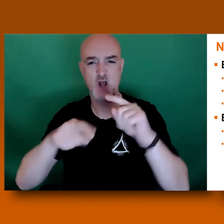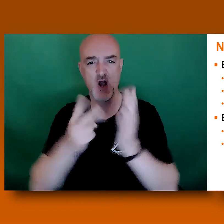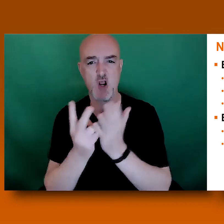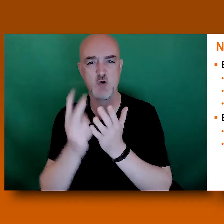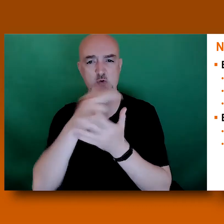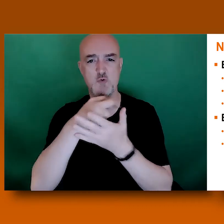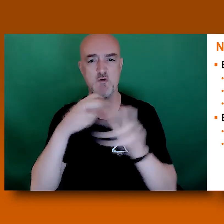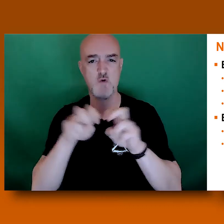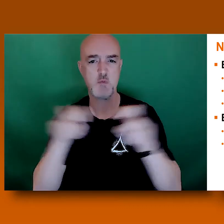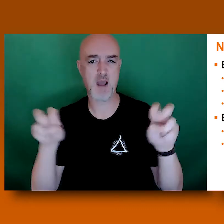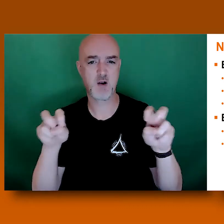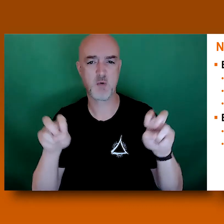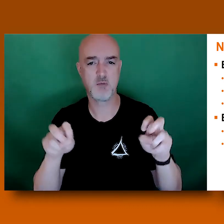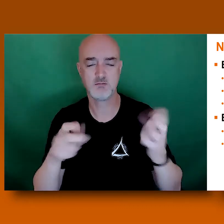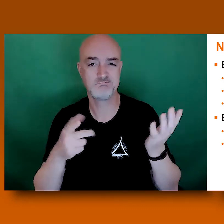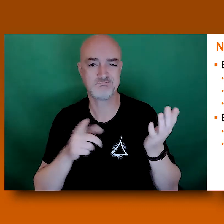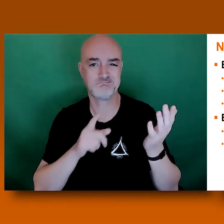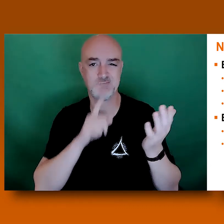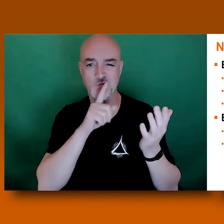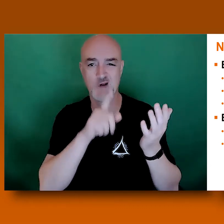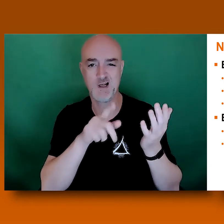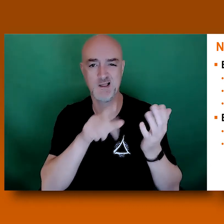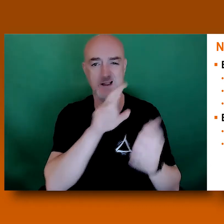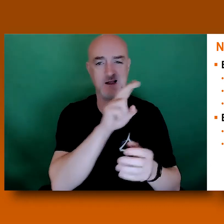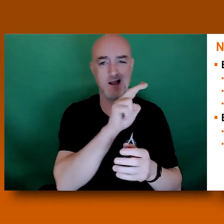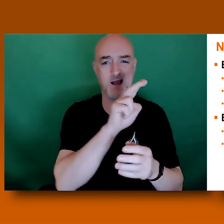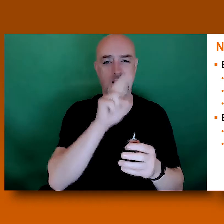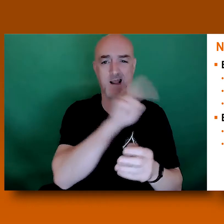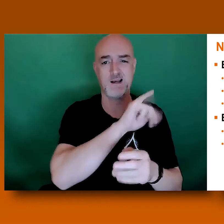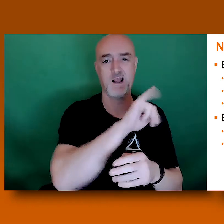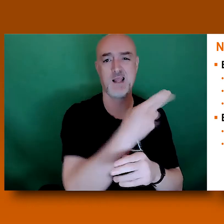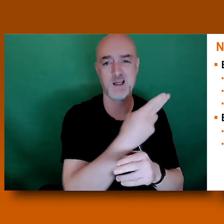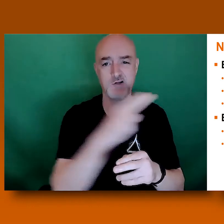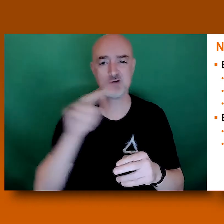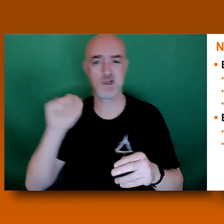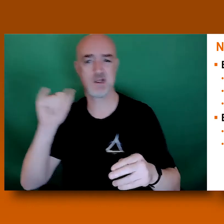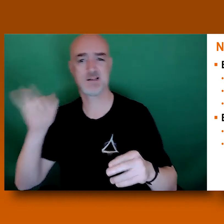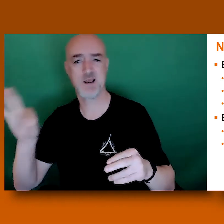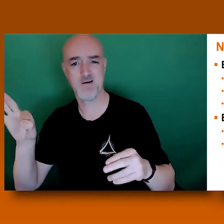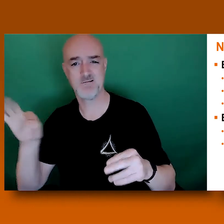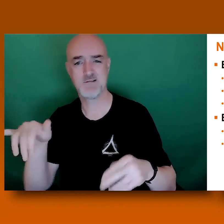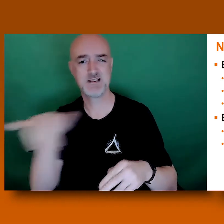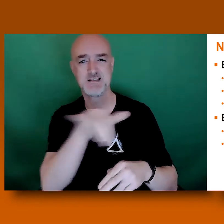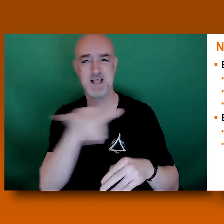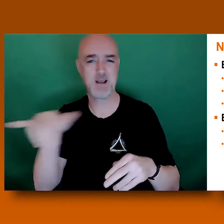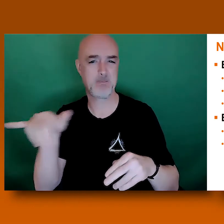And so, typically, what I do is I do-- sign this--it looks more like review panel, because NIH and NSF,